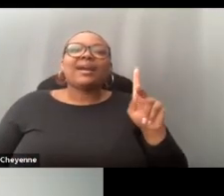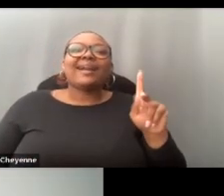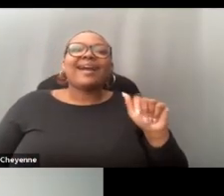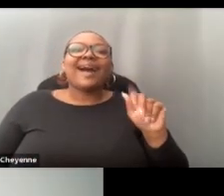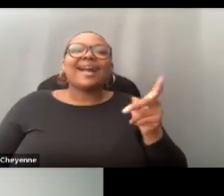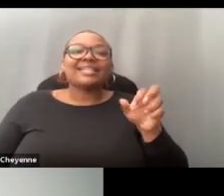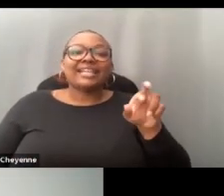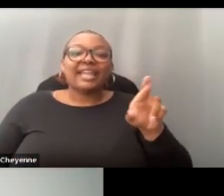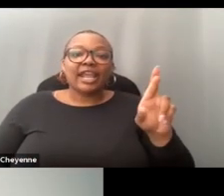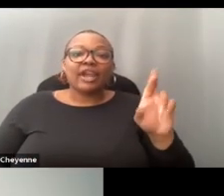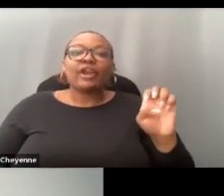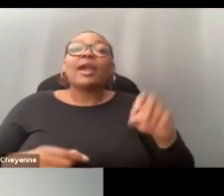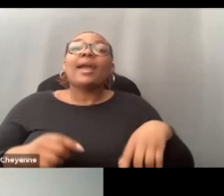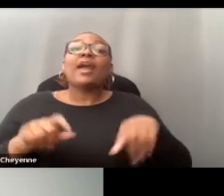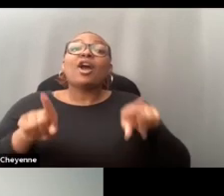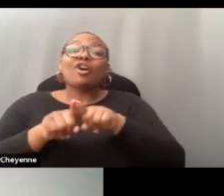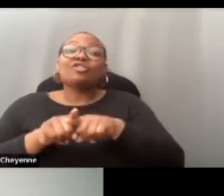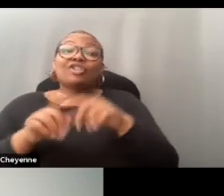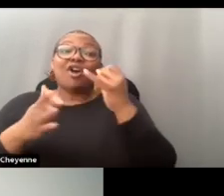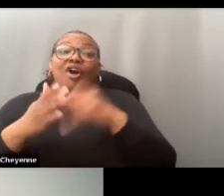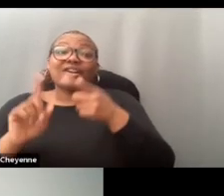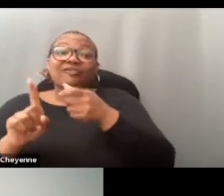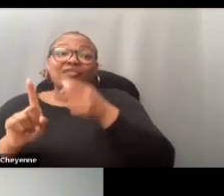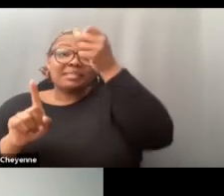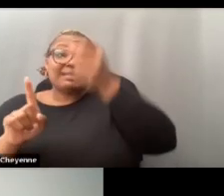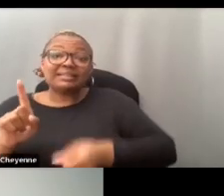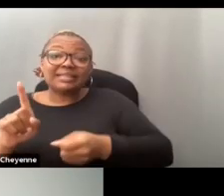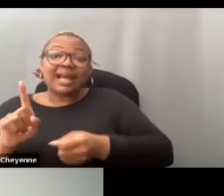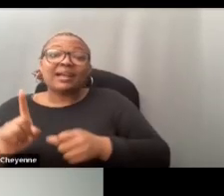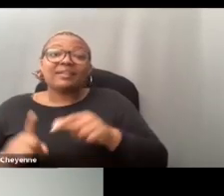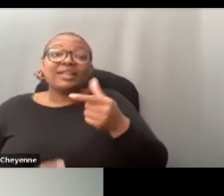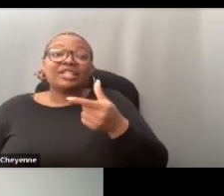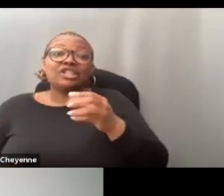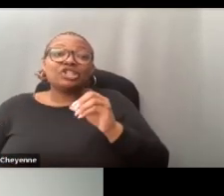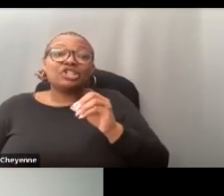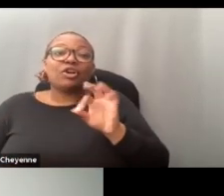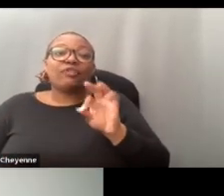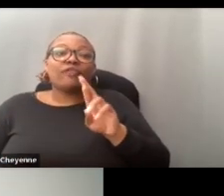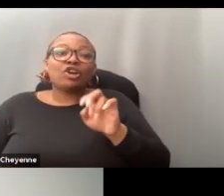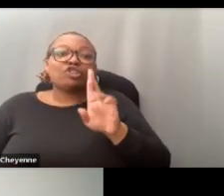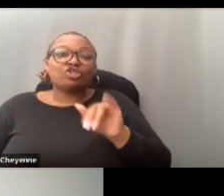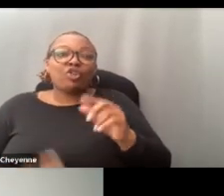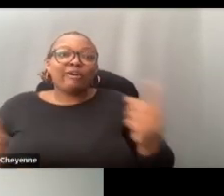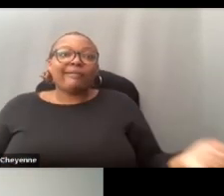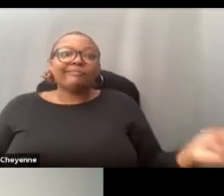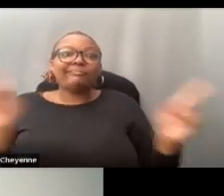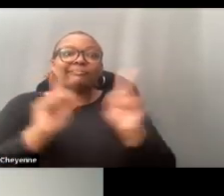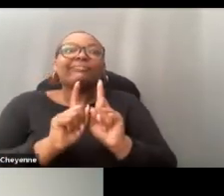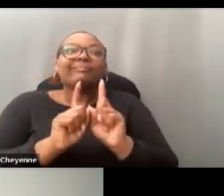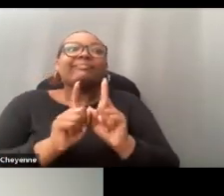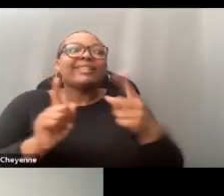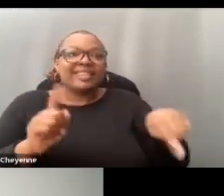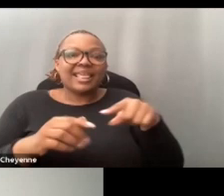and artists from the south, such as Vieux Farka Toure. The two of them performed together at our concerts